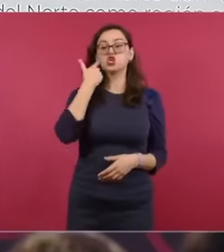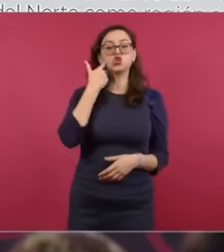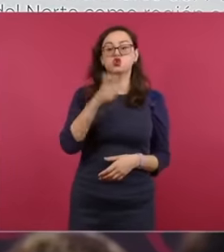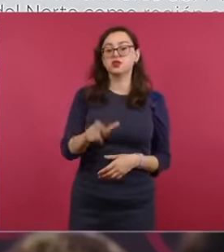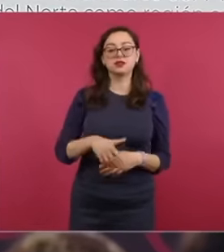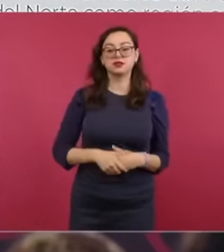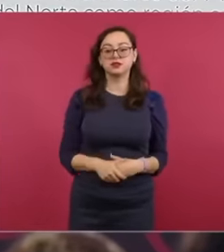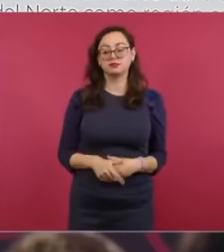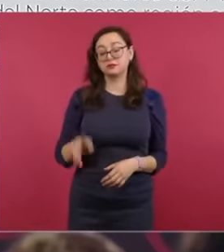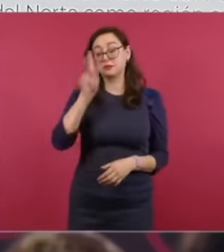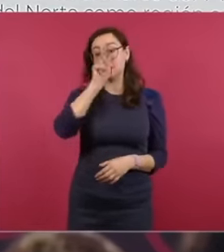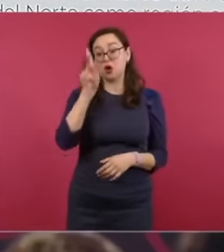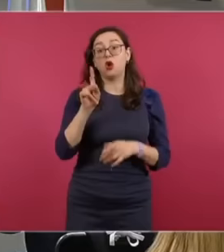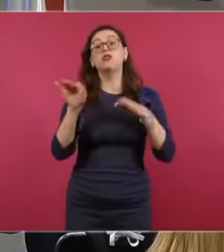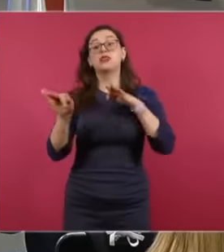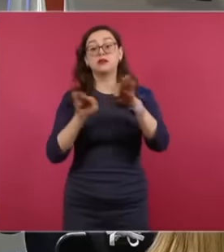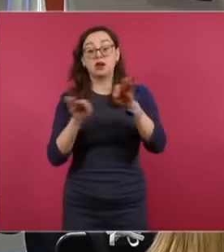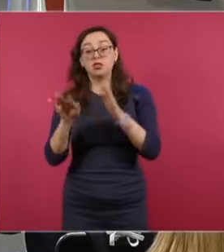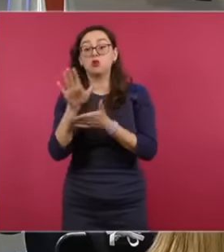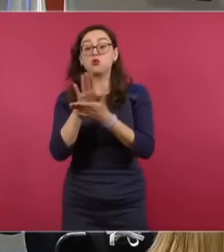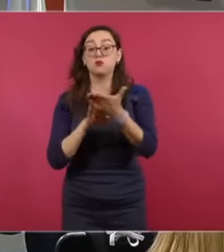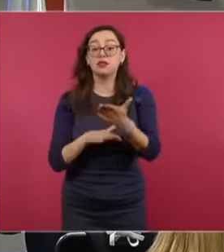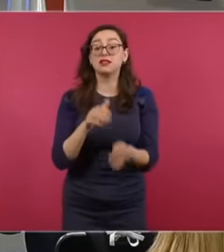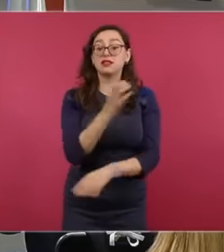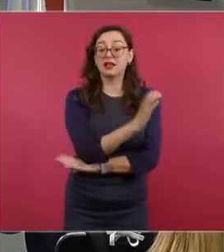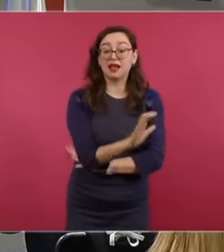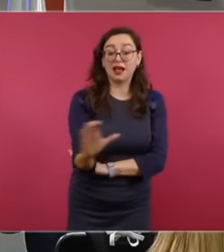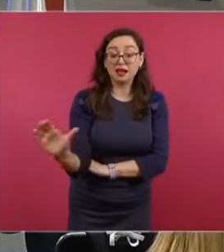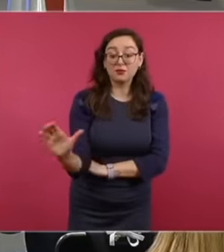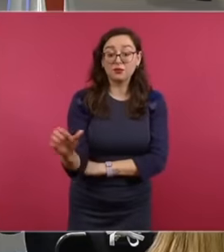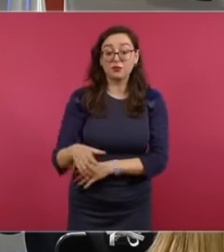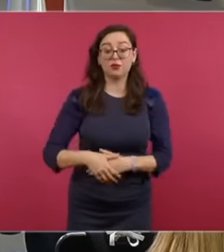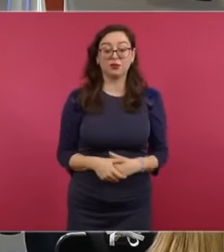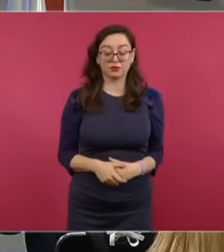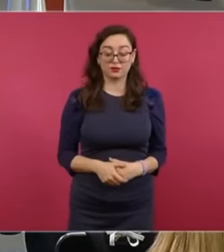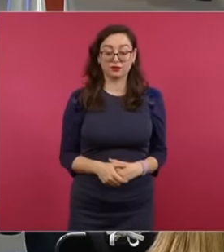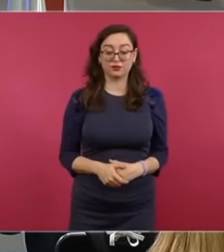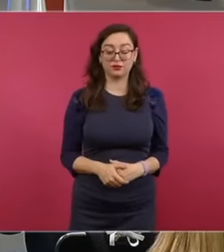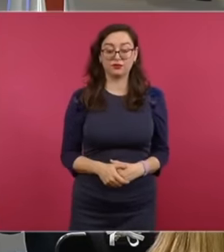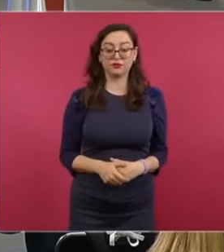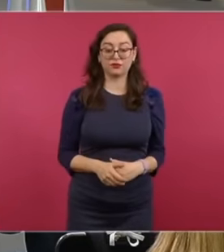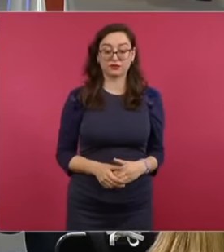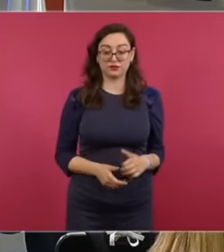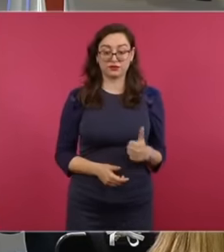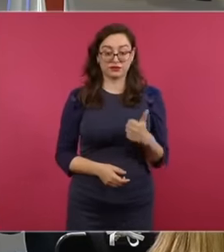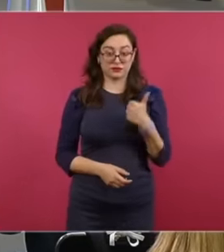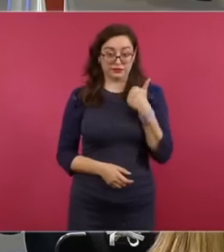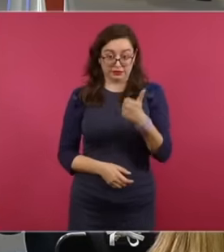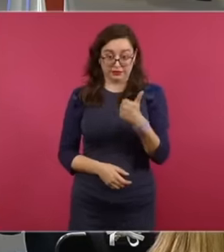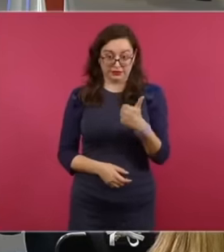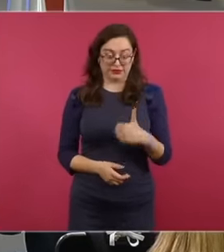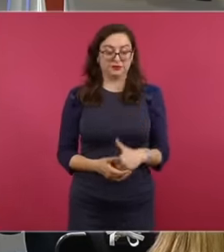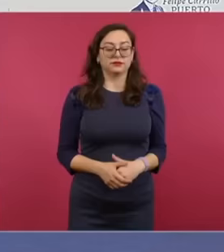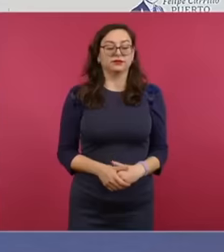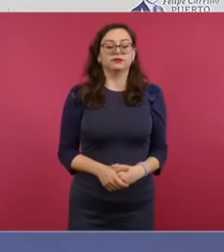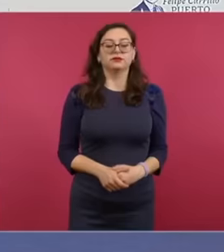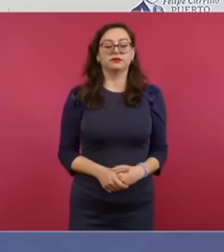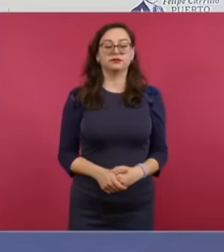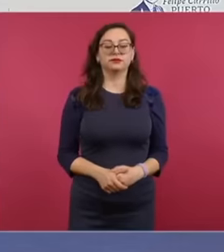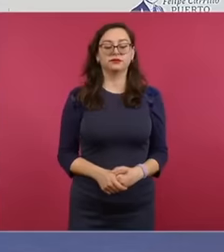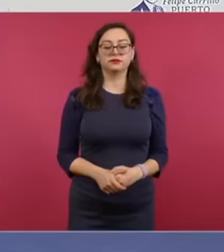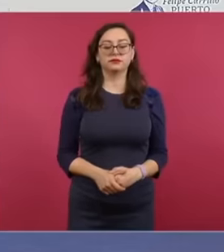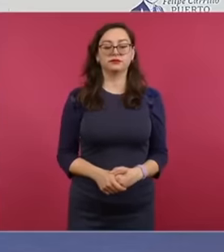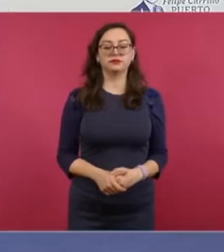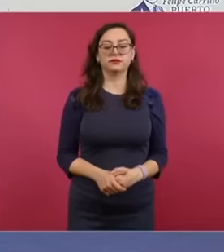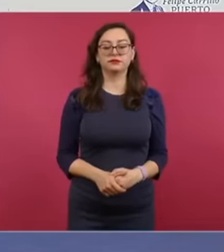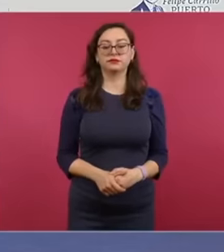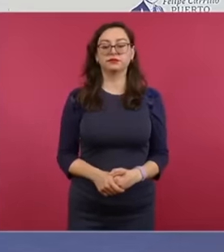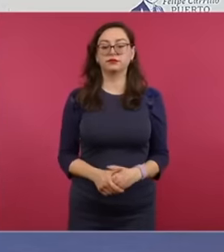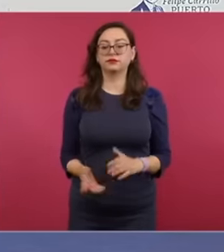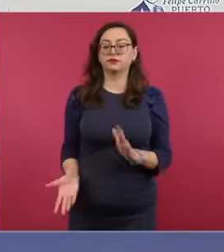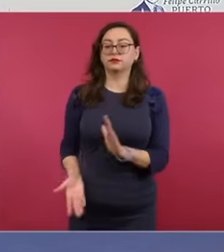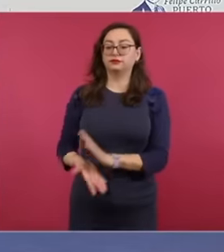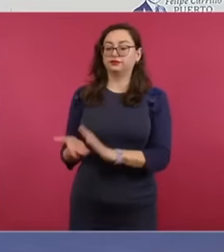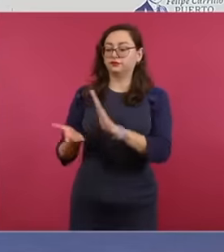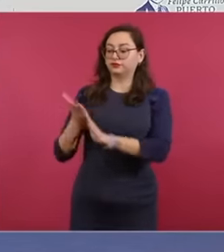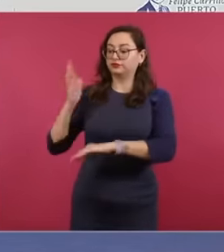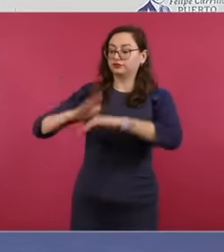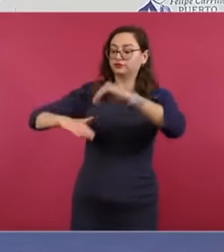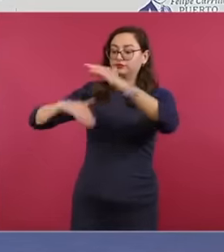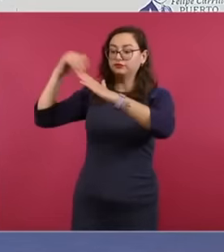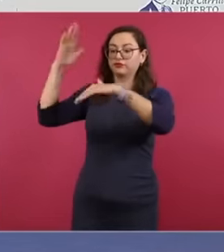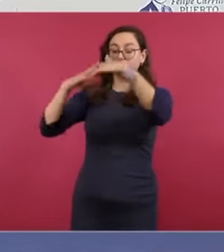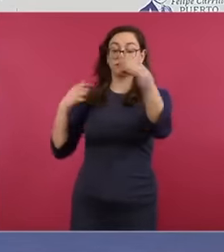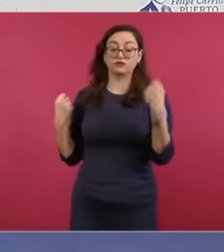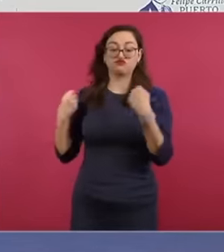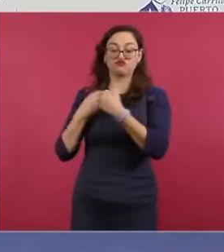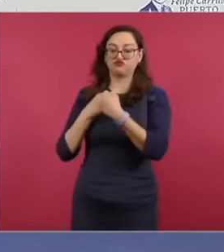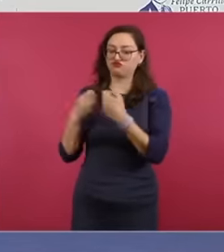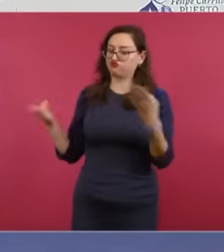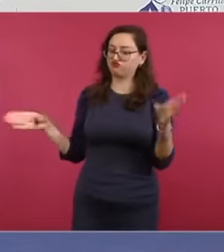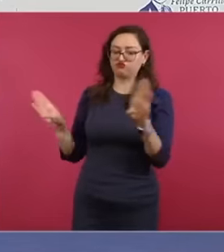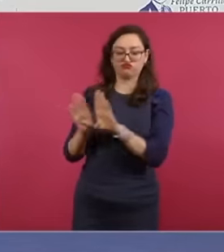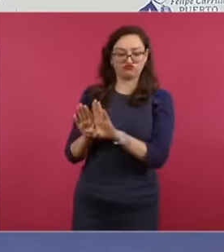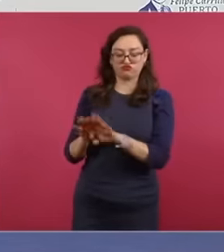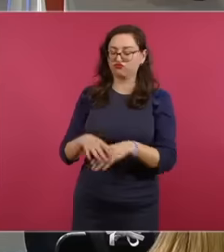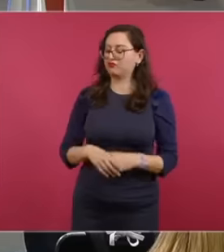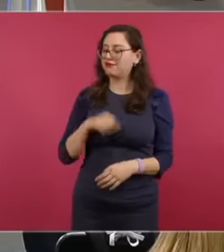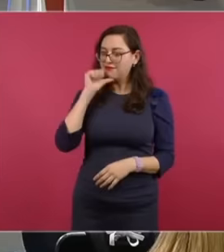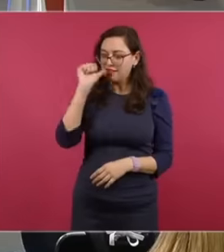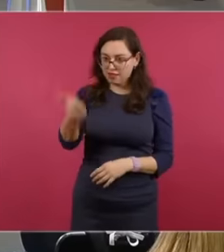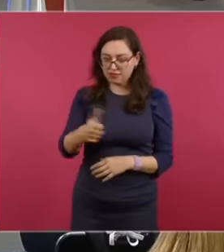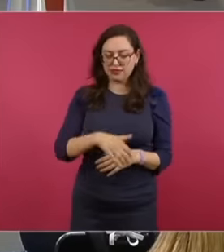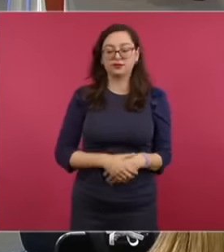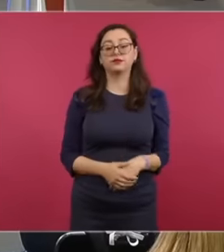rural workers. 6. do not choose to build walls or close the border. 7. combat